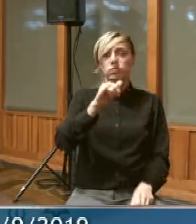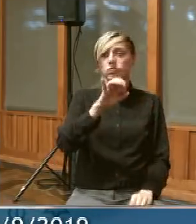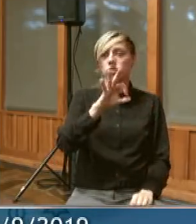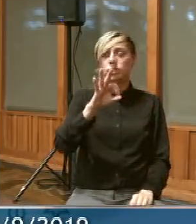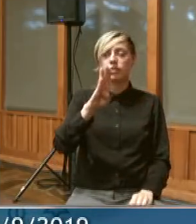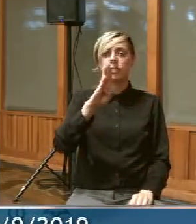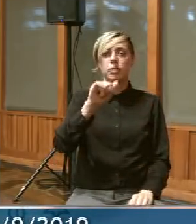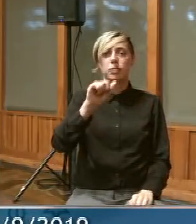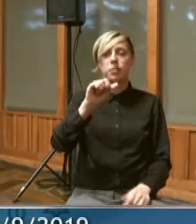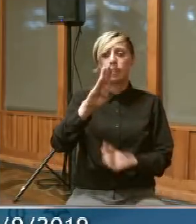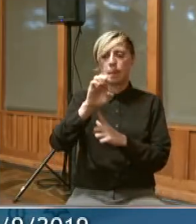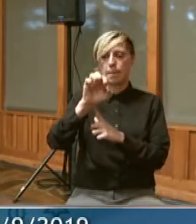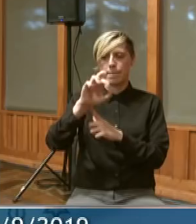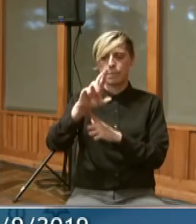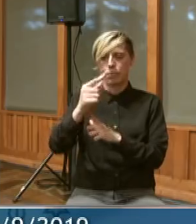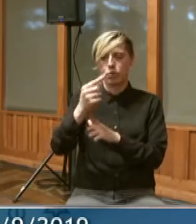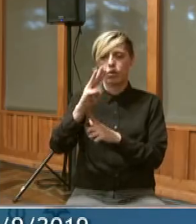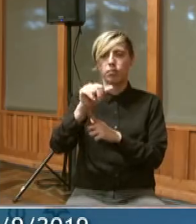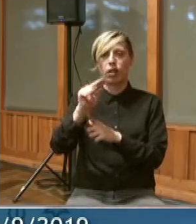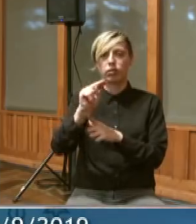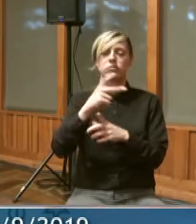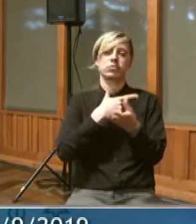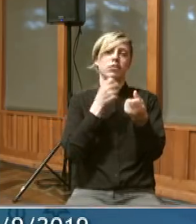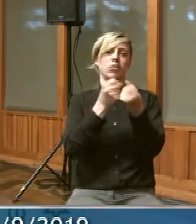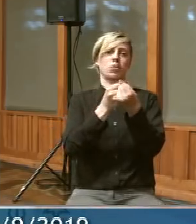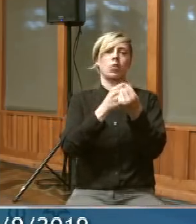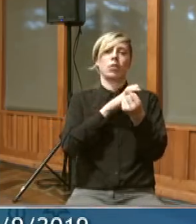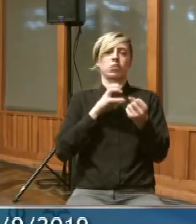PPNR BUDGET, DON'T ELIMINATE THE RECREATION STAFF POSITION, DON'T